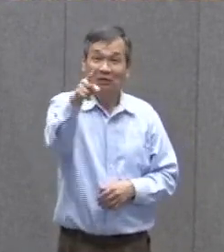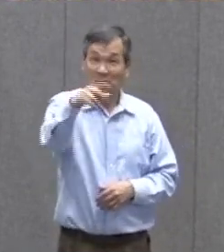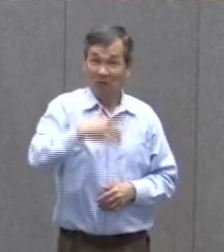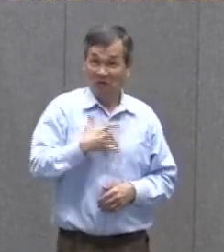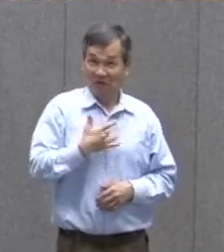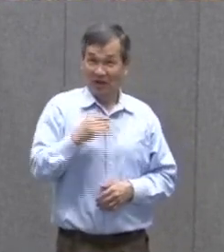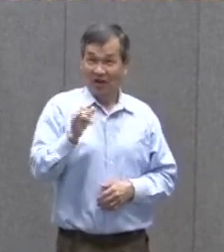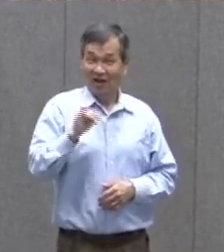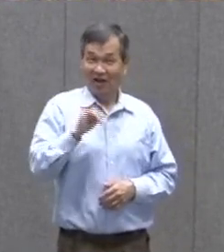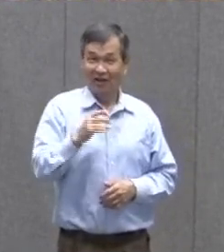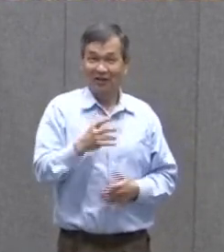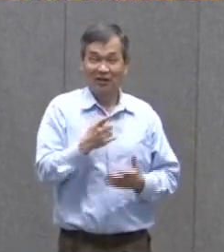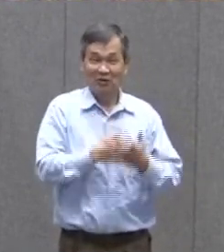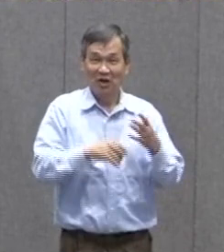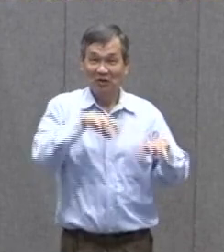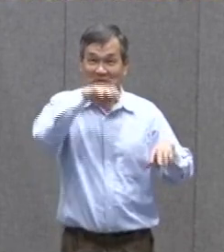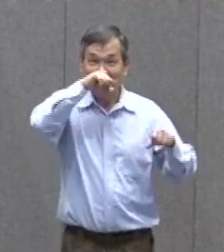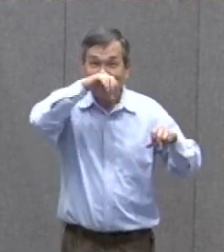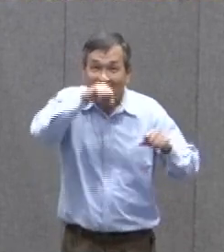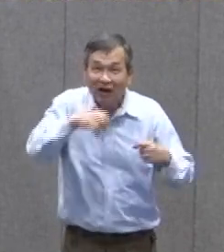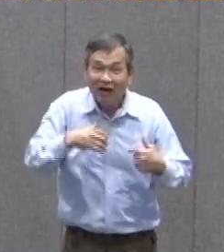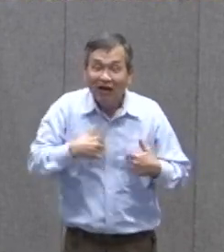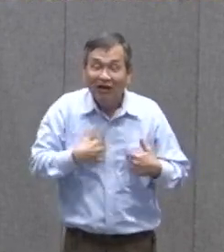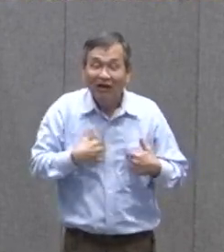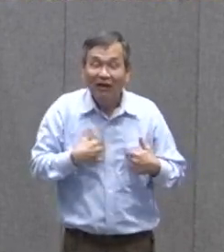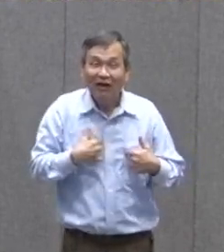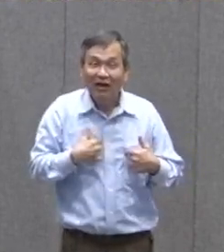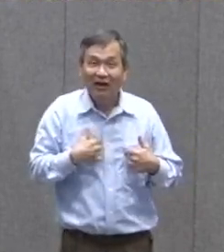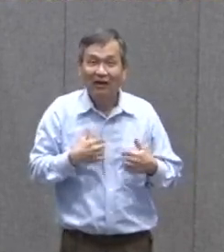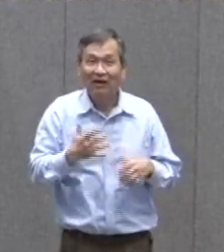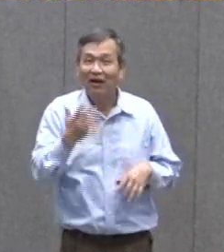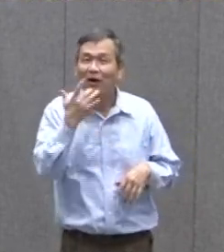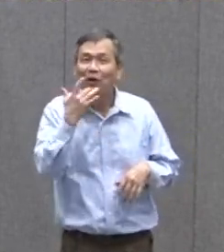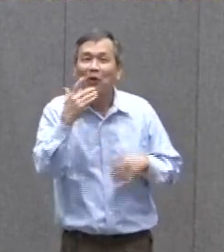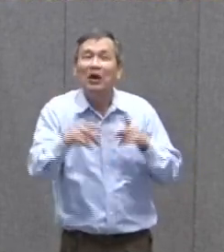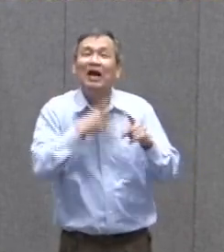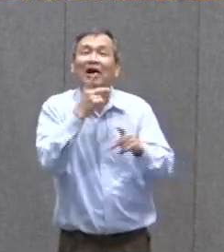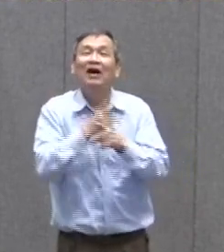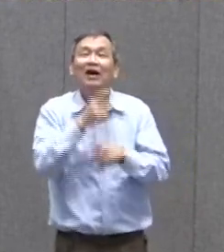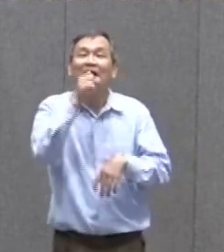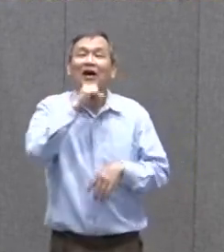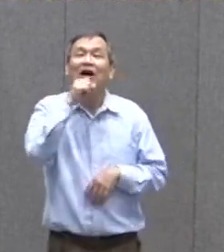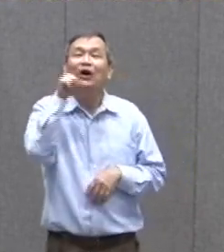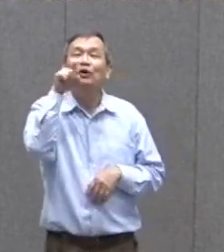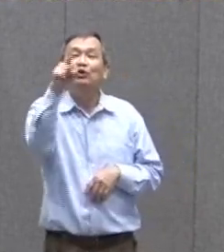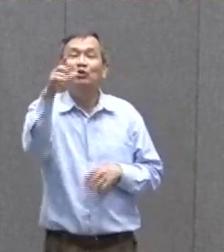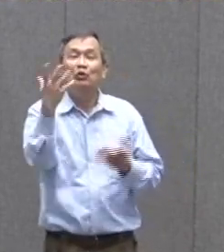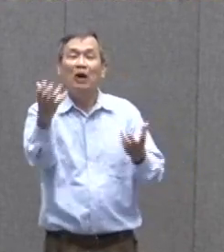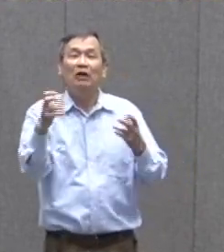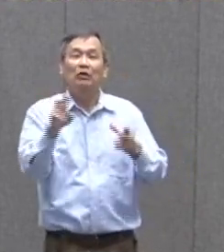What would that smell like? What flavor of ice cream would you jump into?